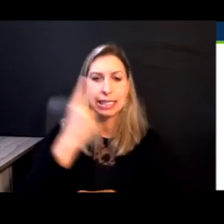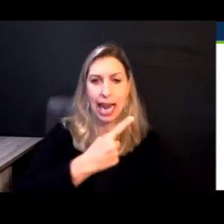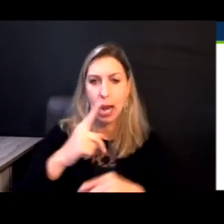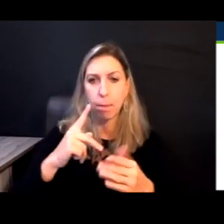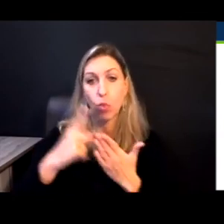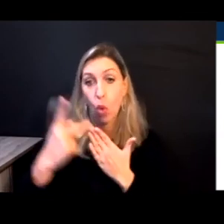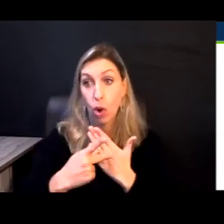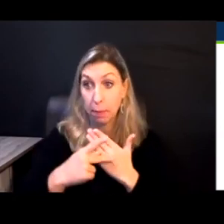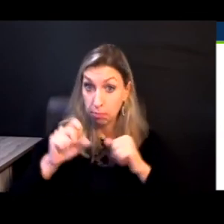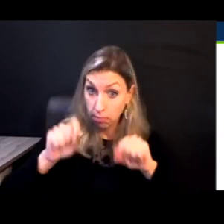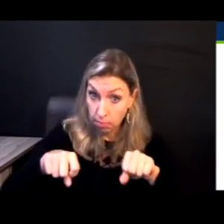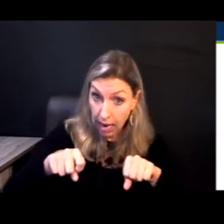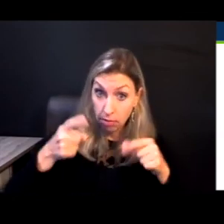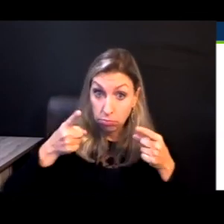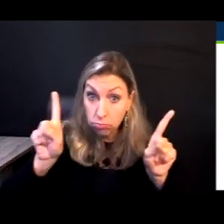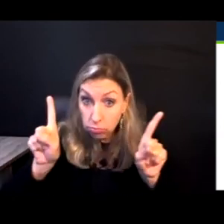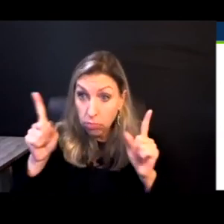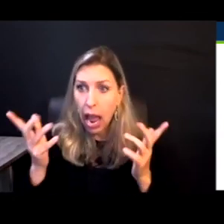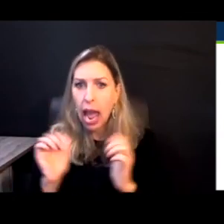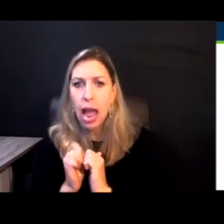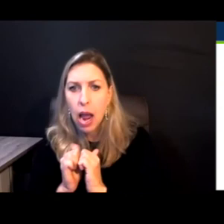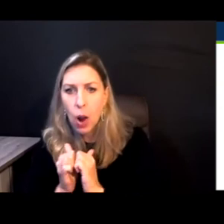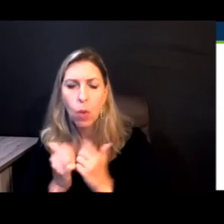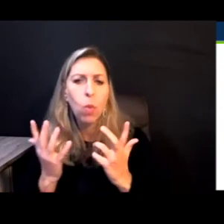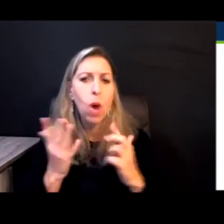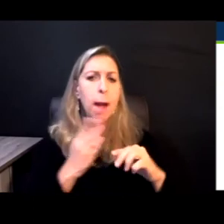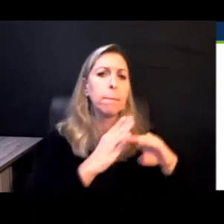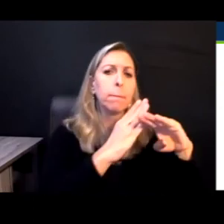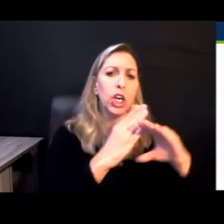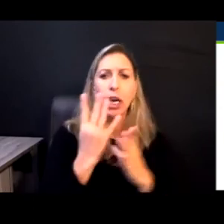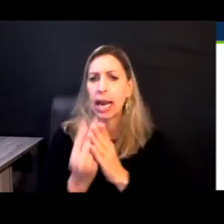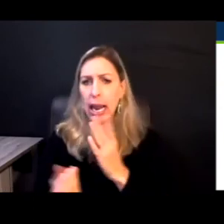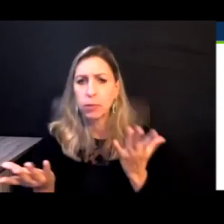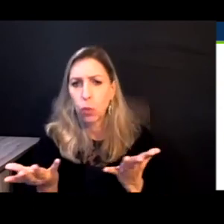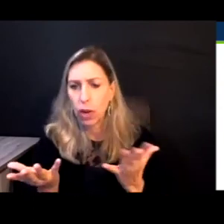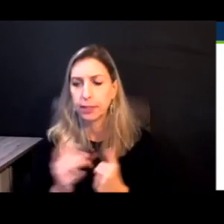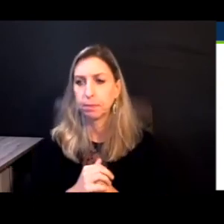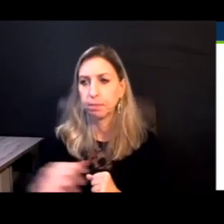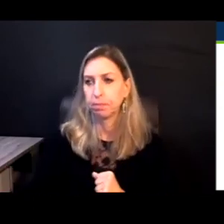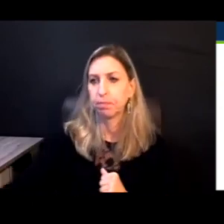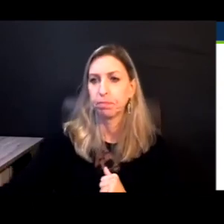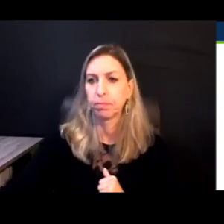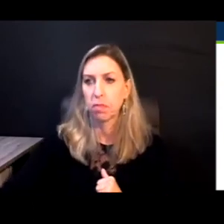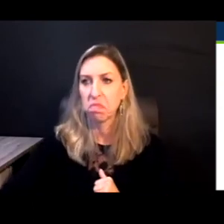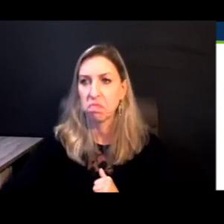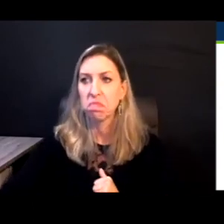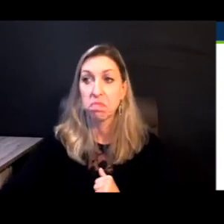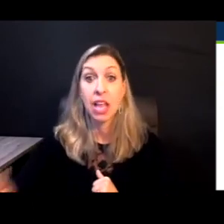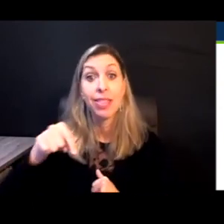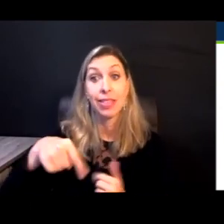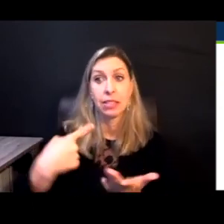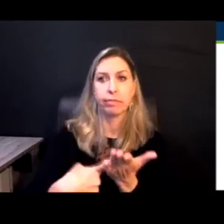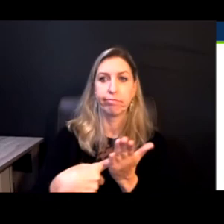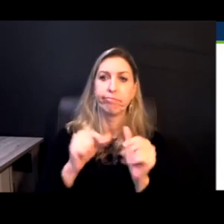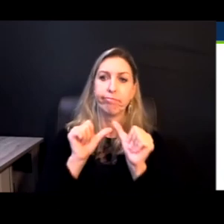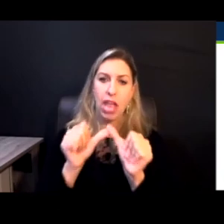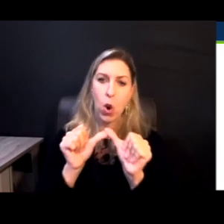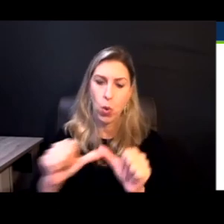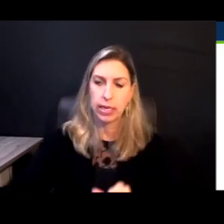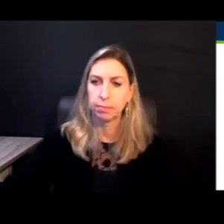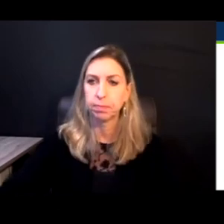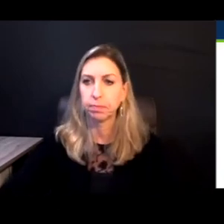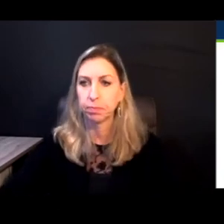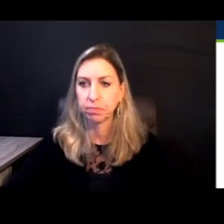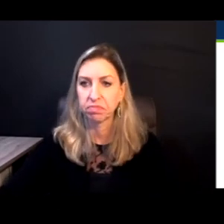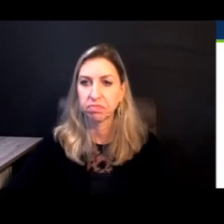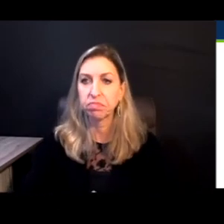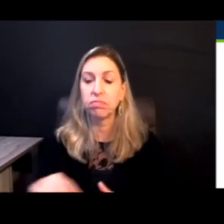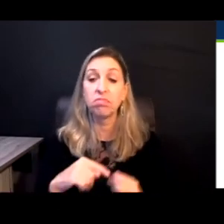the day treatment program at MSA. This work is ongoing.